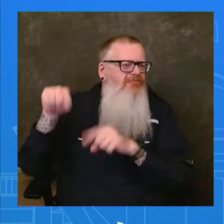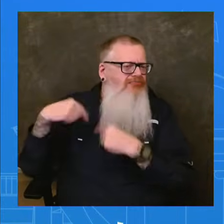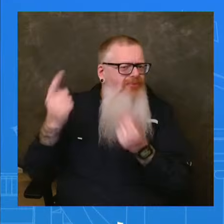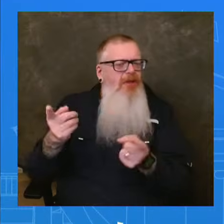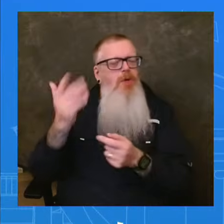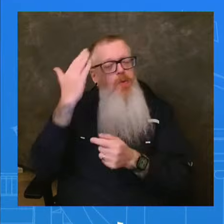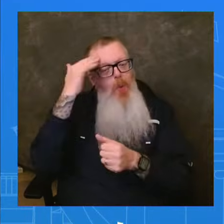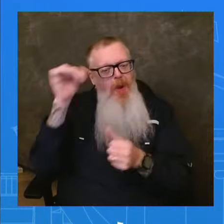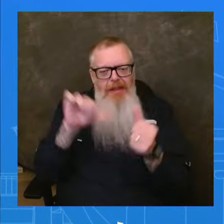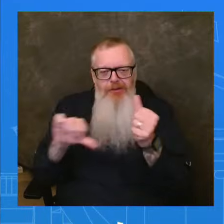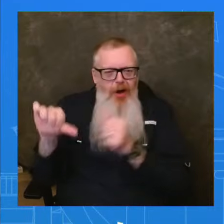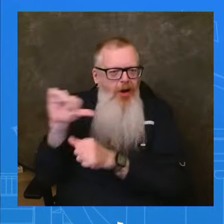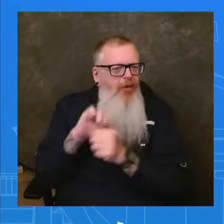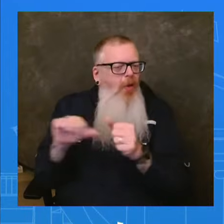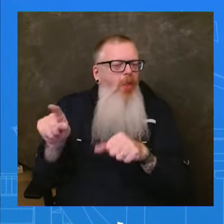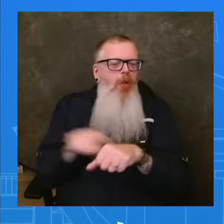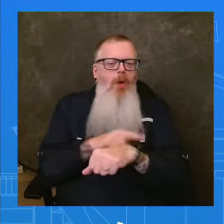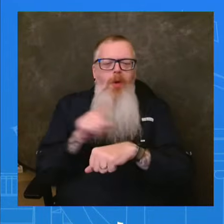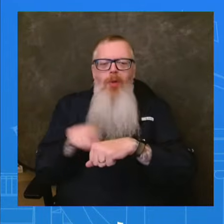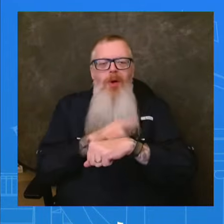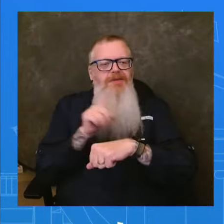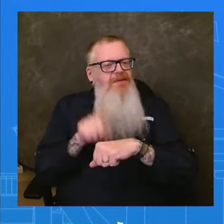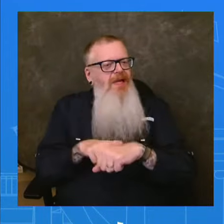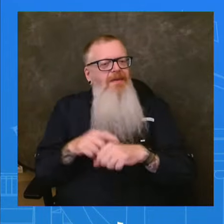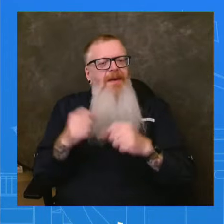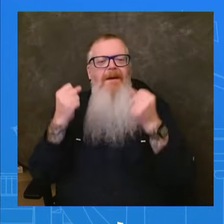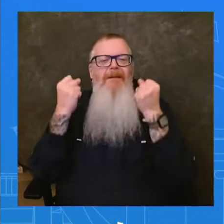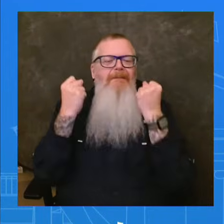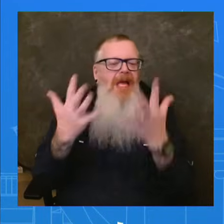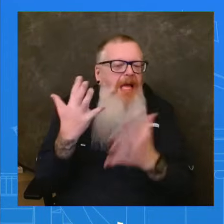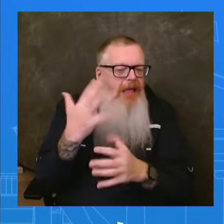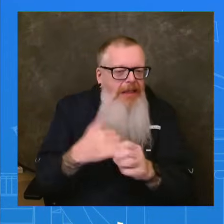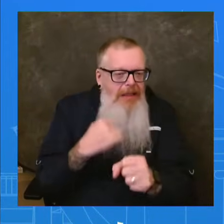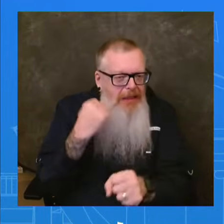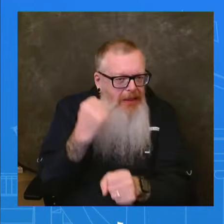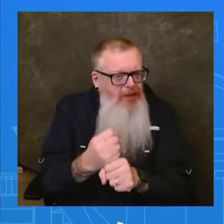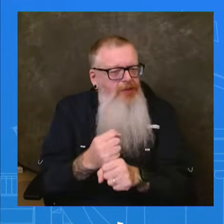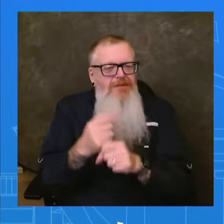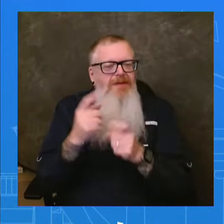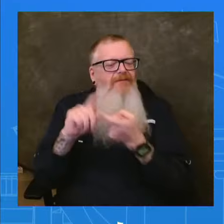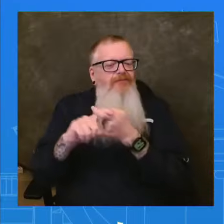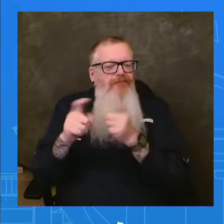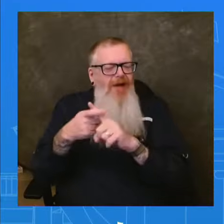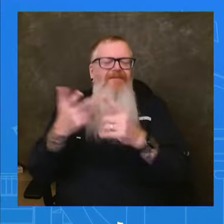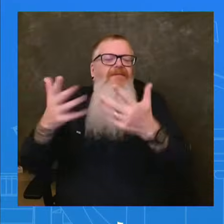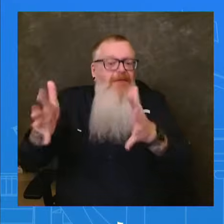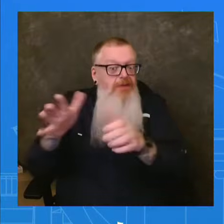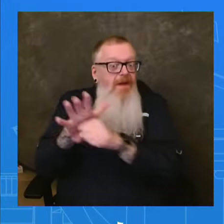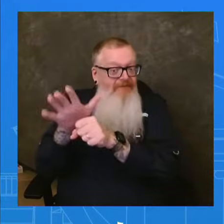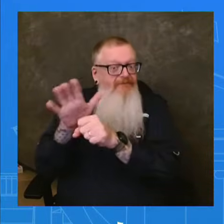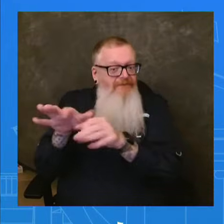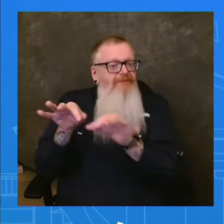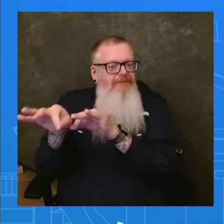And I think -- I think that's -- that says -- that says it all for me. Go ahead. The Press: Thank you. Staying on the Middle East.